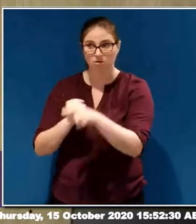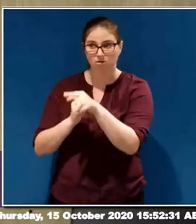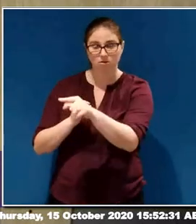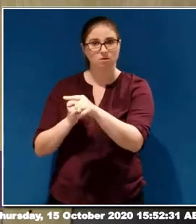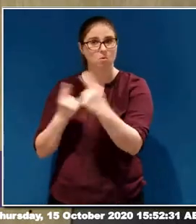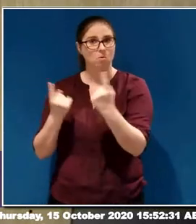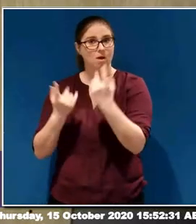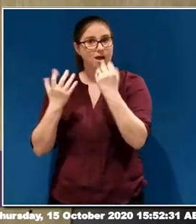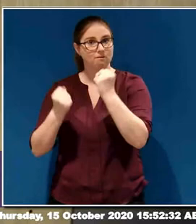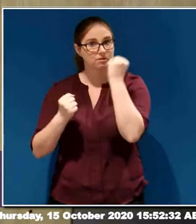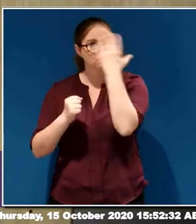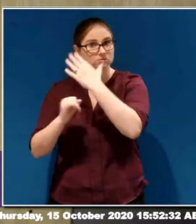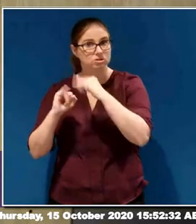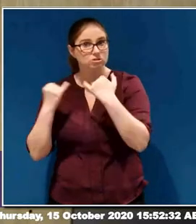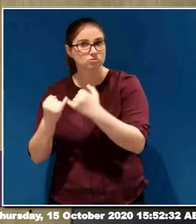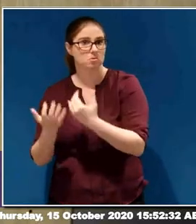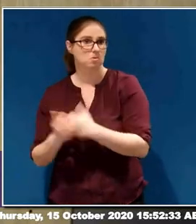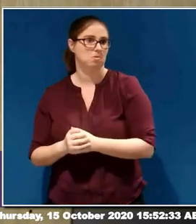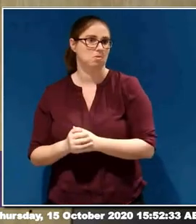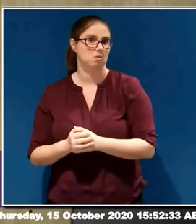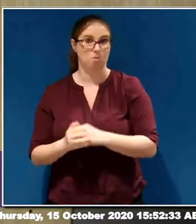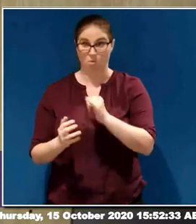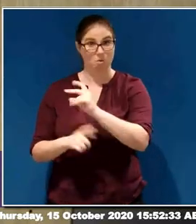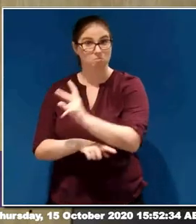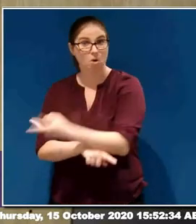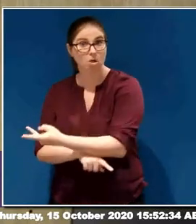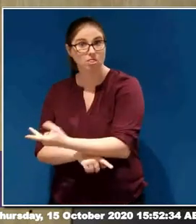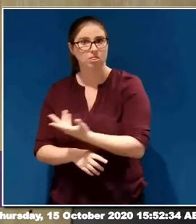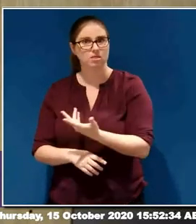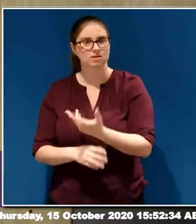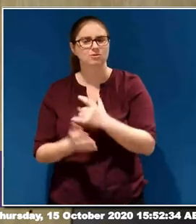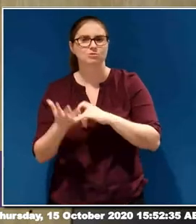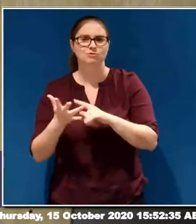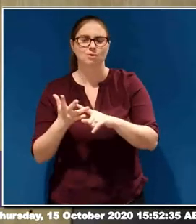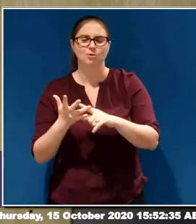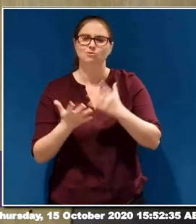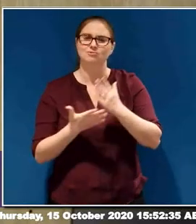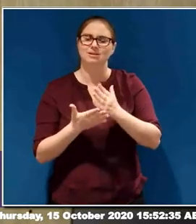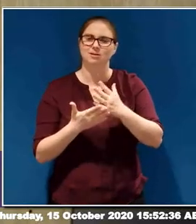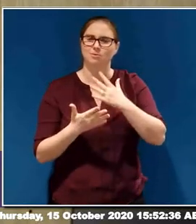one of the reasons, going back to the Chair's question before - one of the reasons